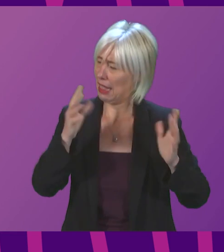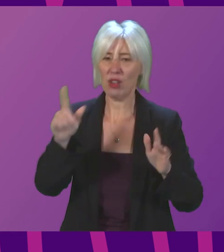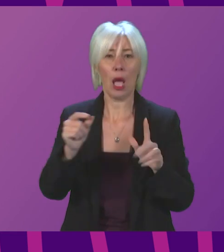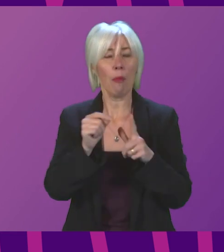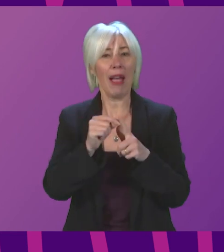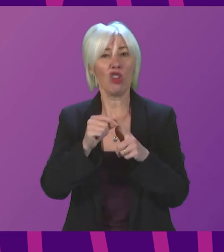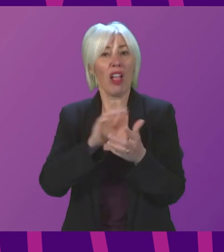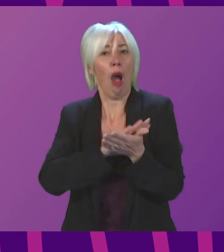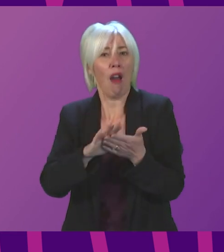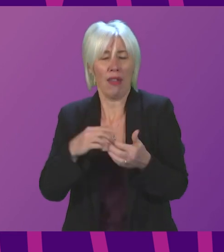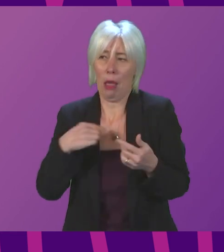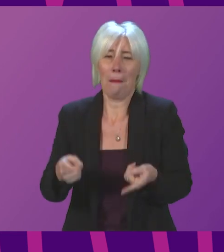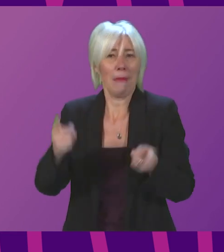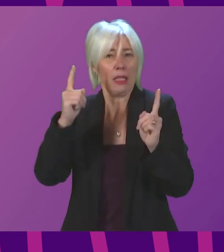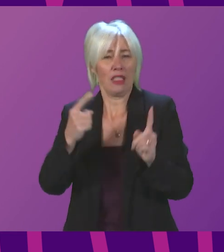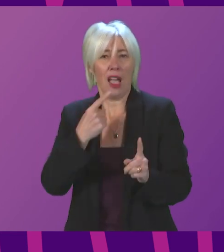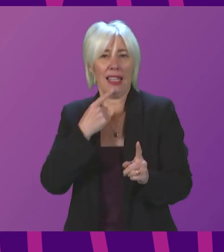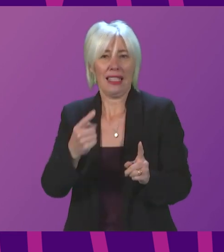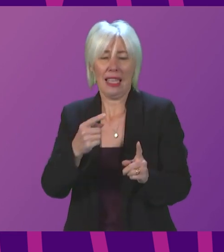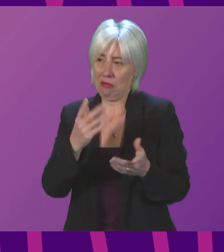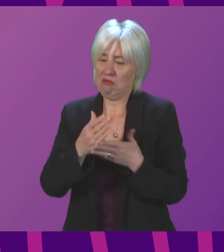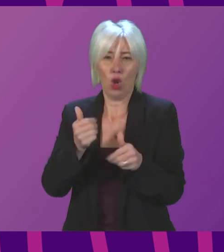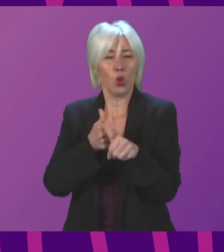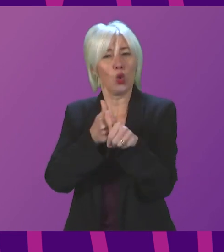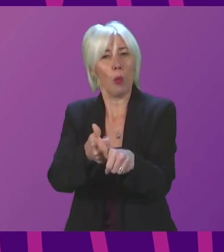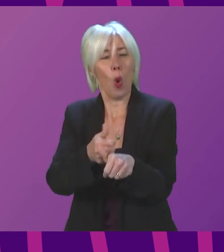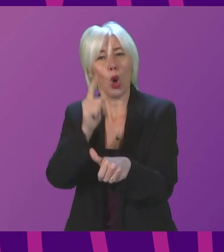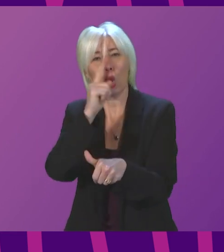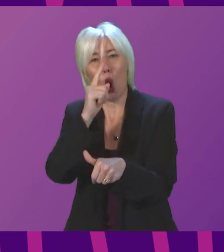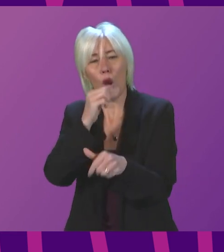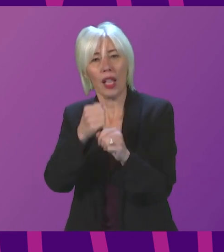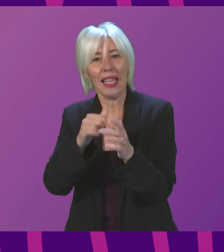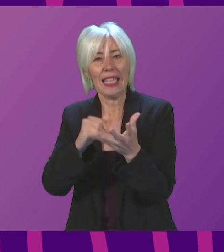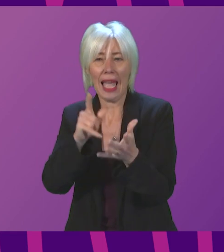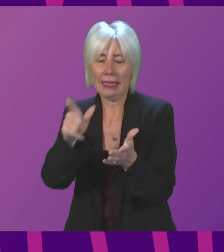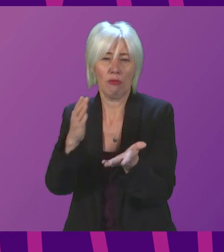of our ministers—claimed that supporting Scotland’s oil and gas industry was a policy